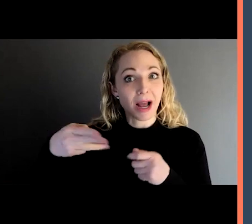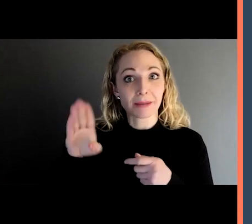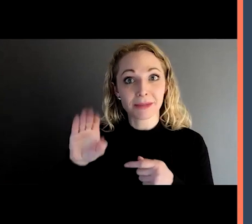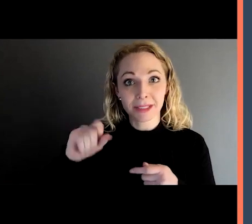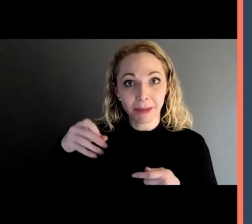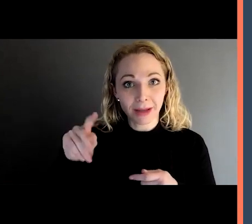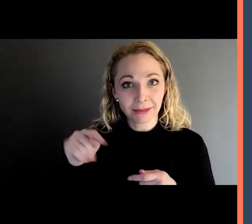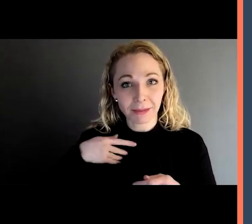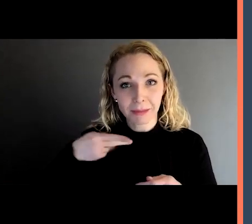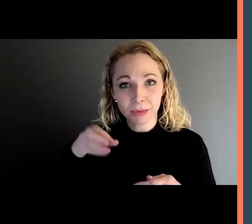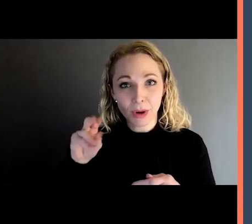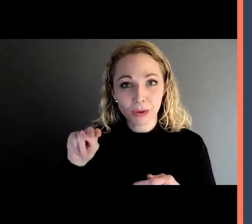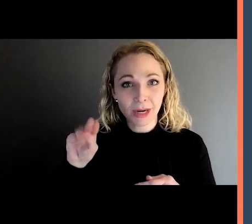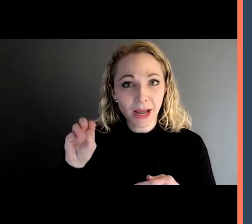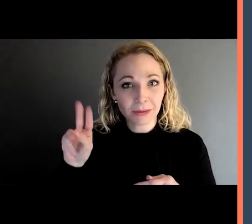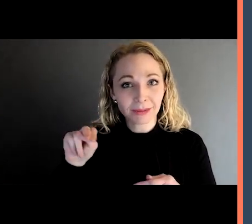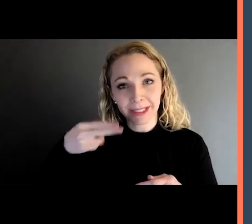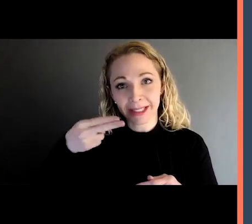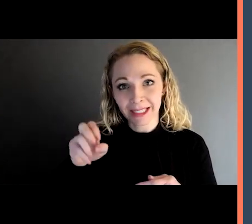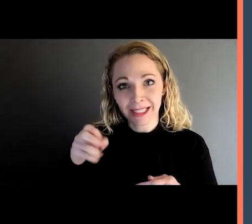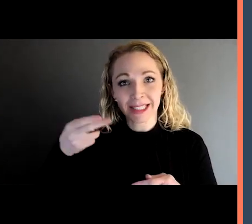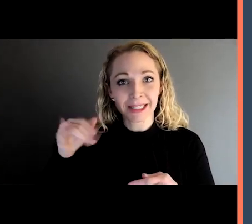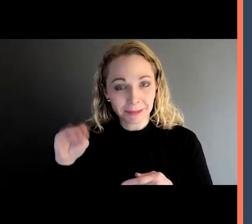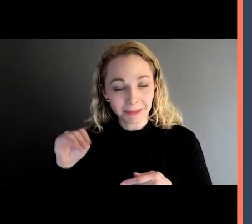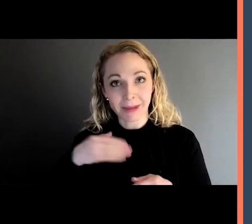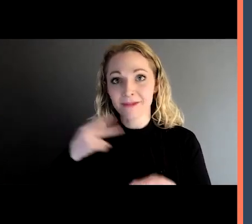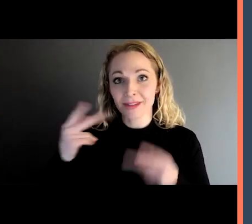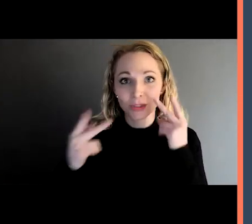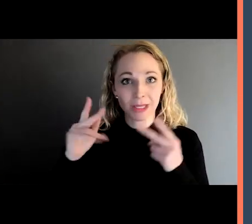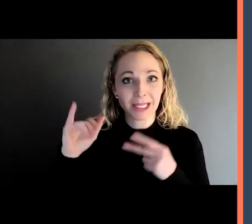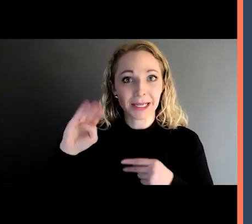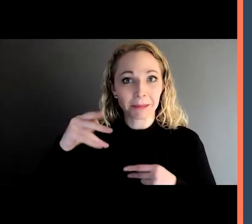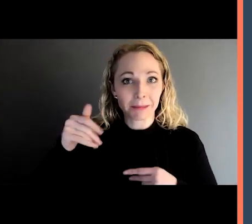IMPAIRED FRIENDS I AM A WHITE BEARDED MALE WEARING A